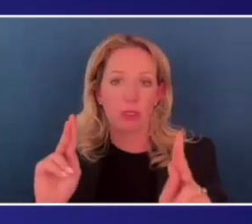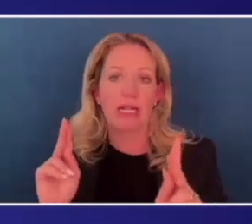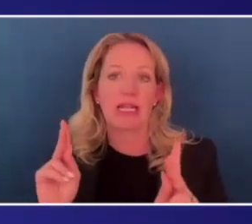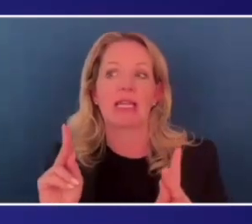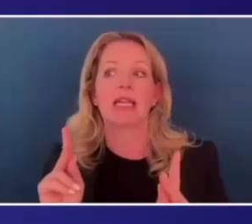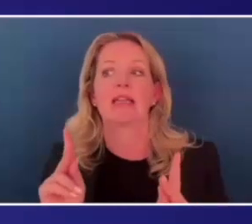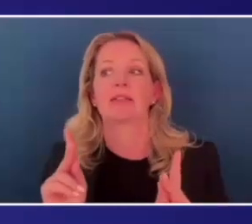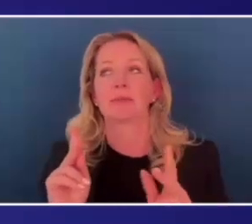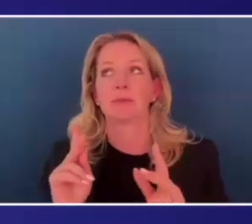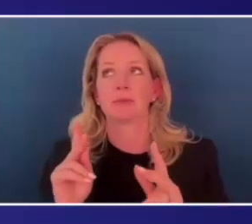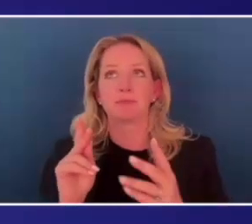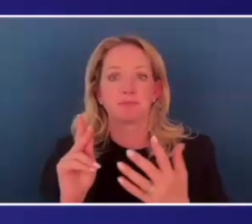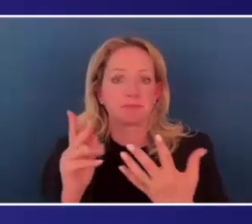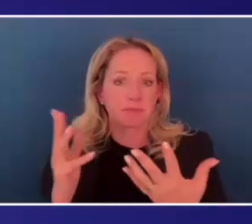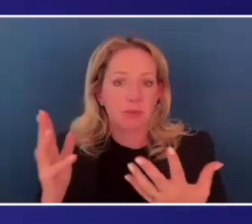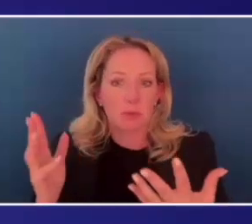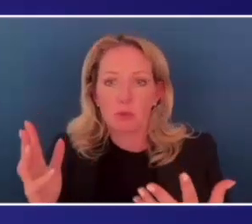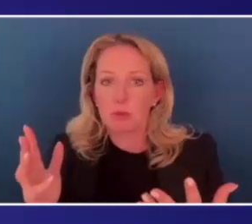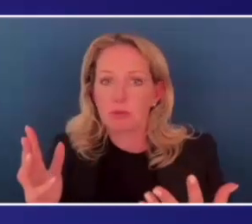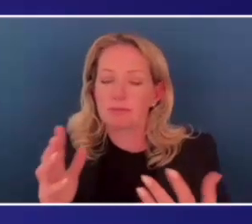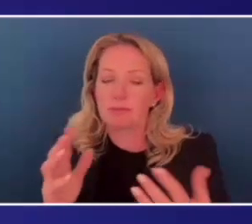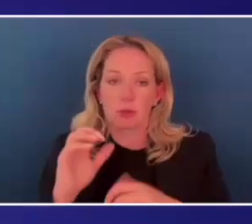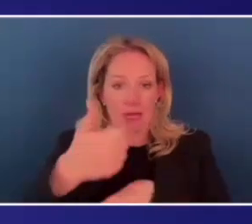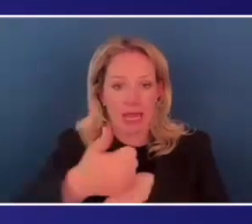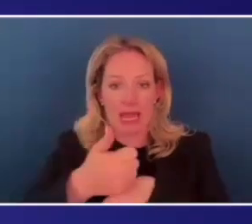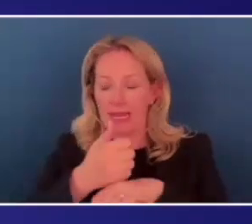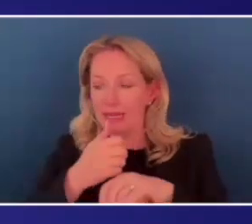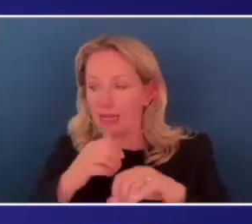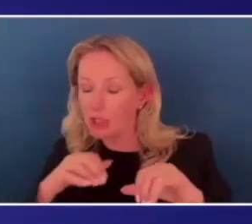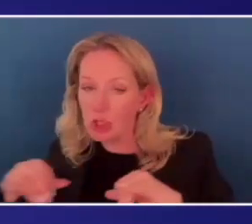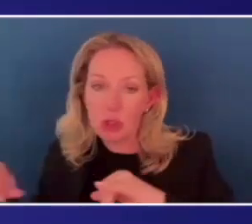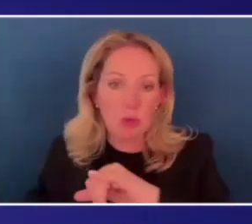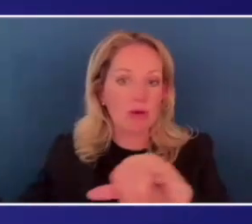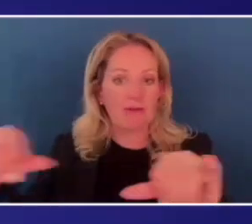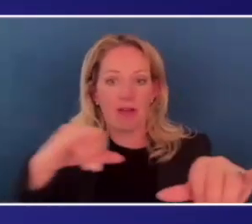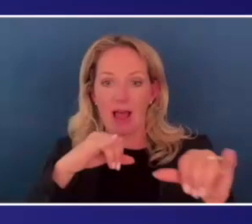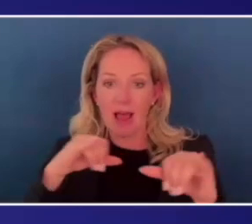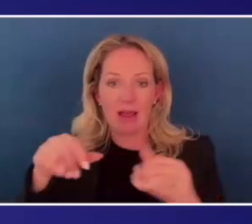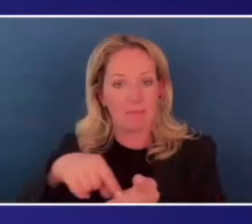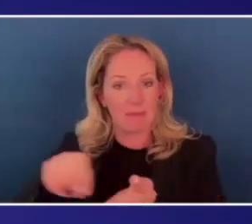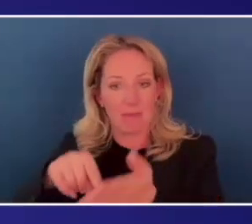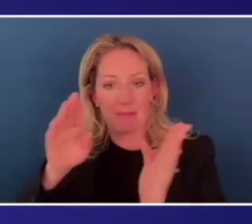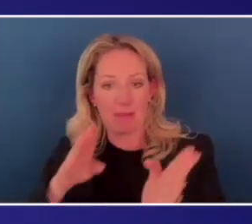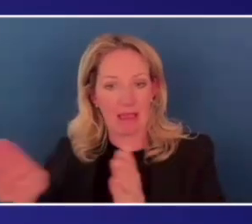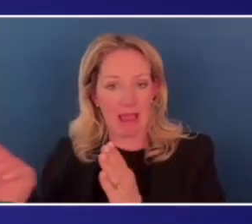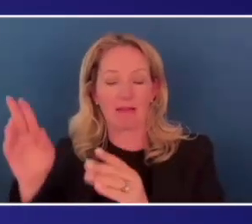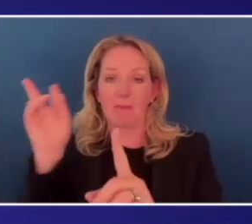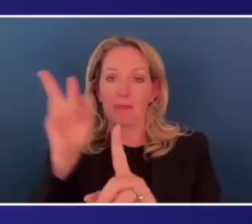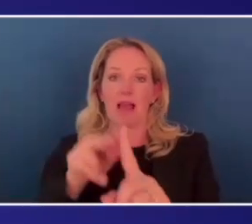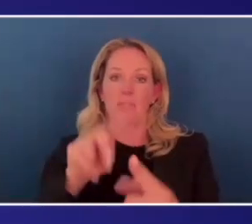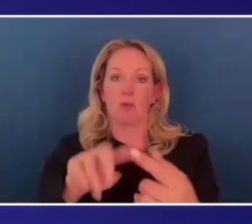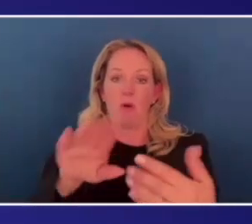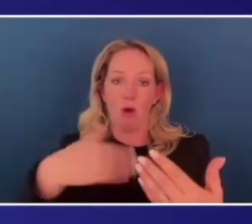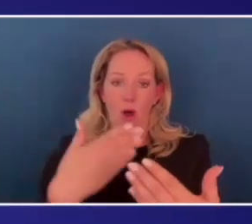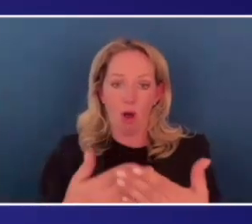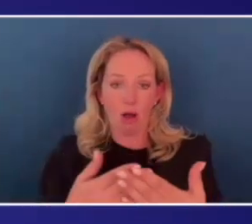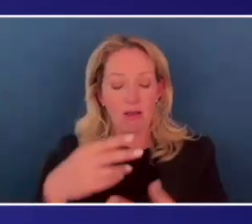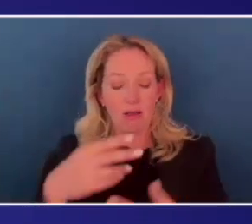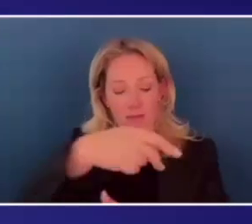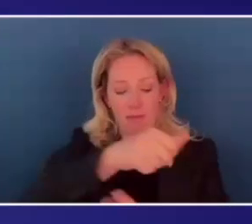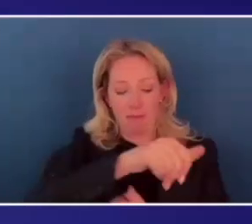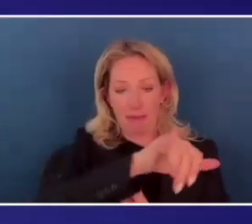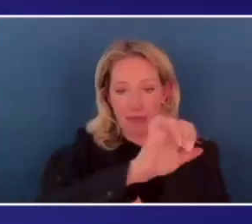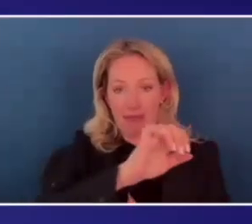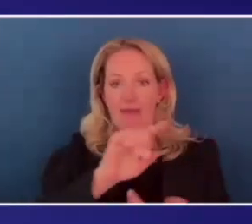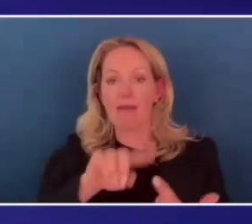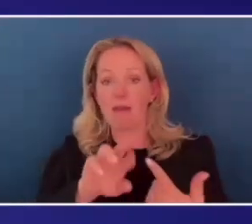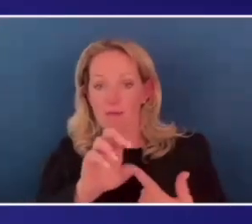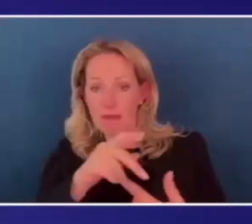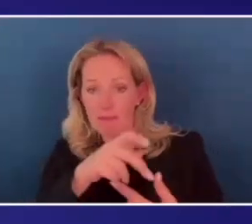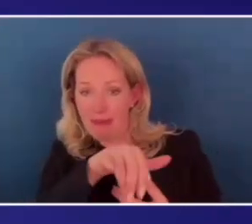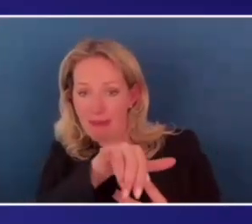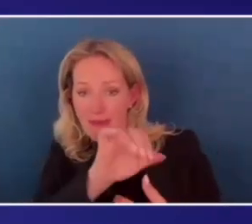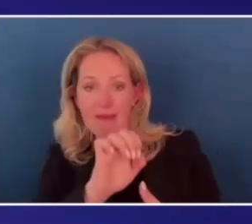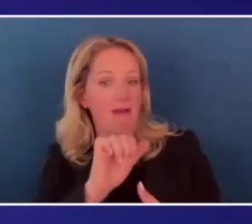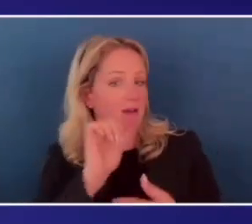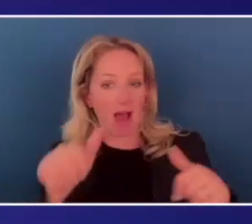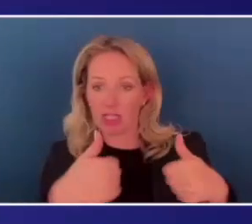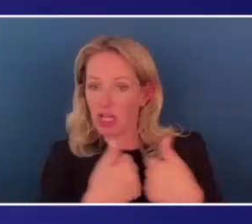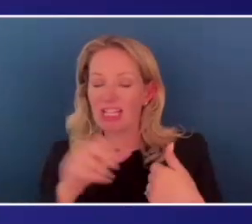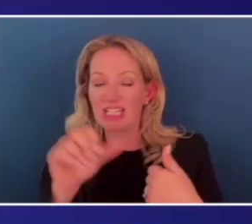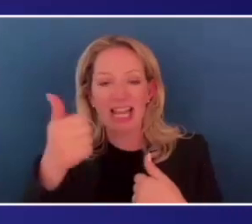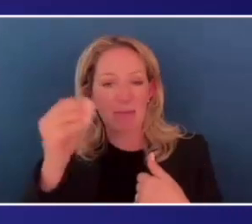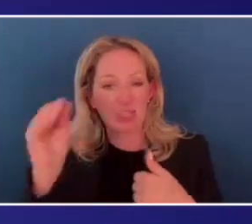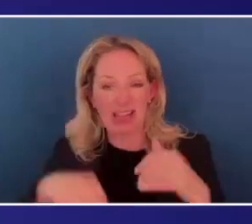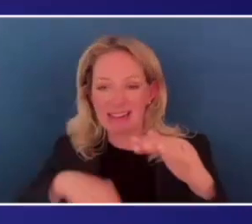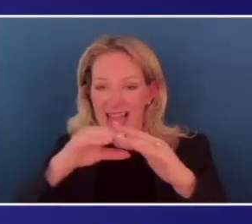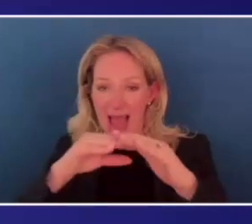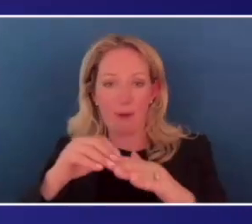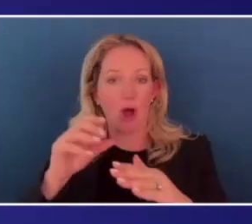Create an a unified repayment plan that would apply to everyone that takes the best of the terms of pay and repay that we're not challenged, a 10% cap on discretionary income for the payment amount.